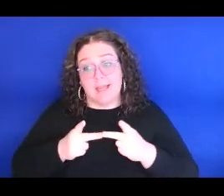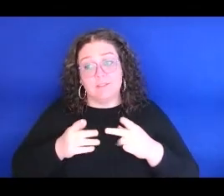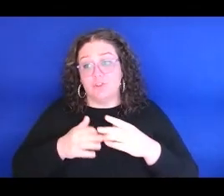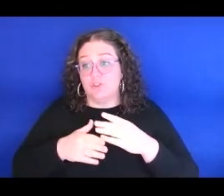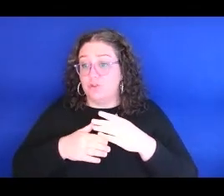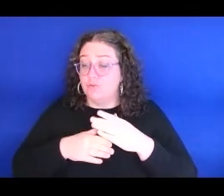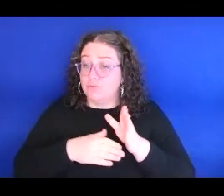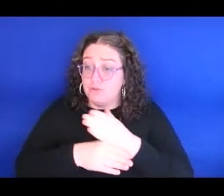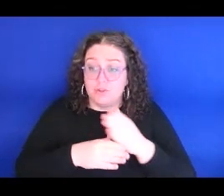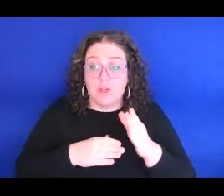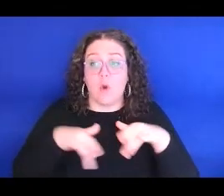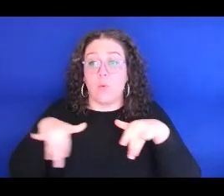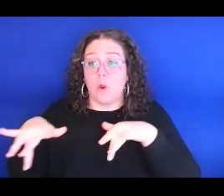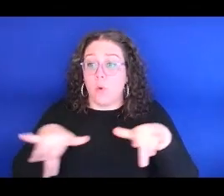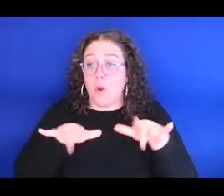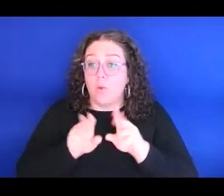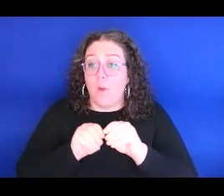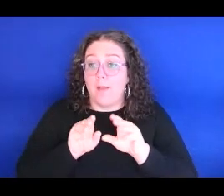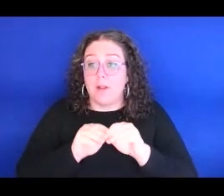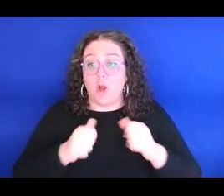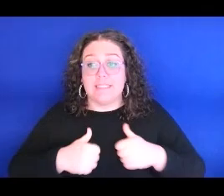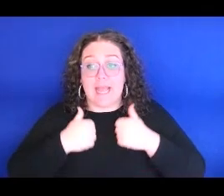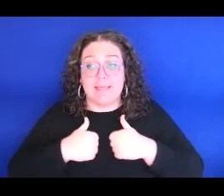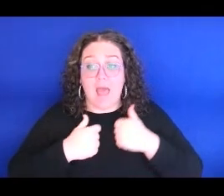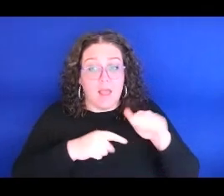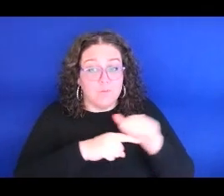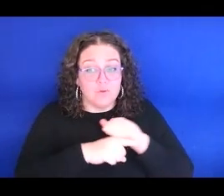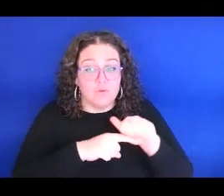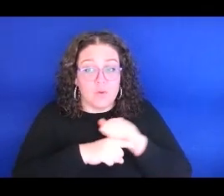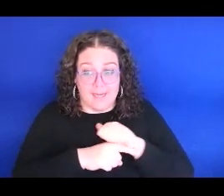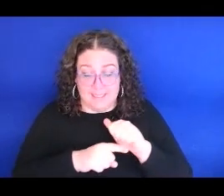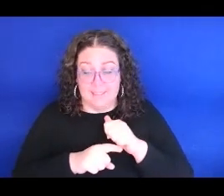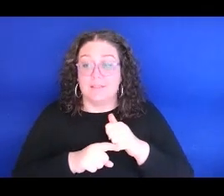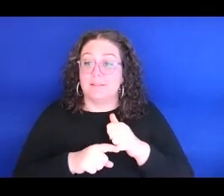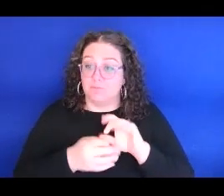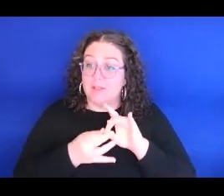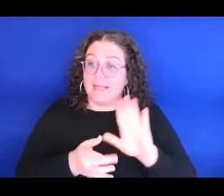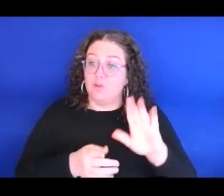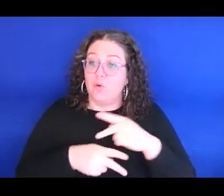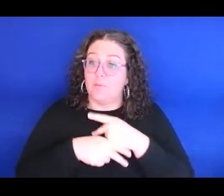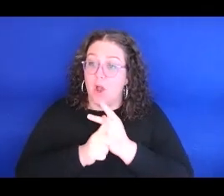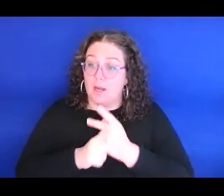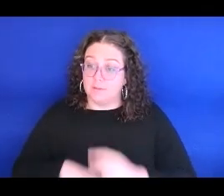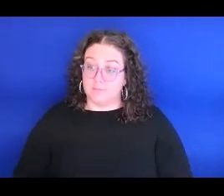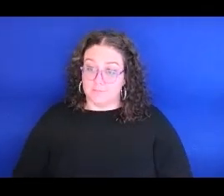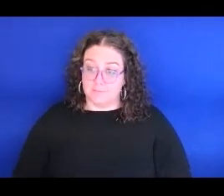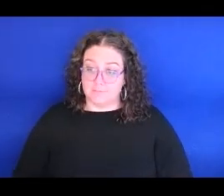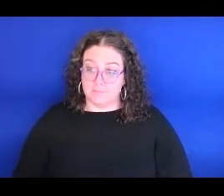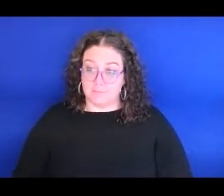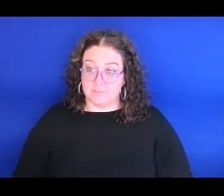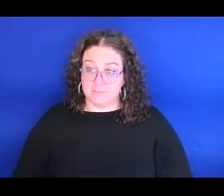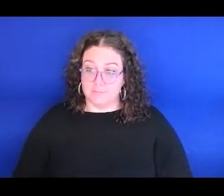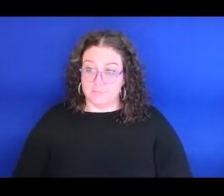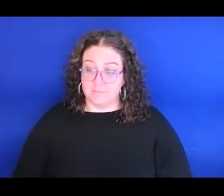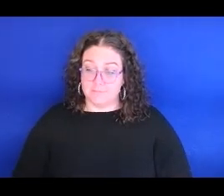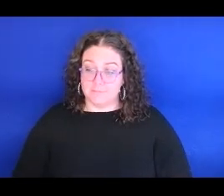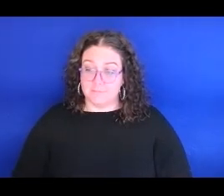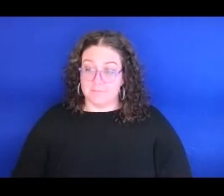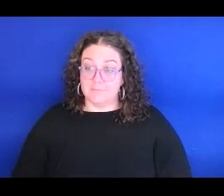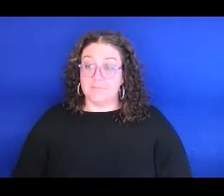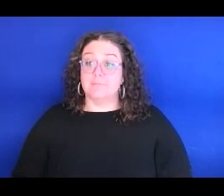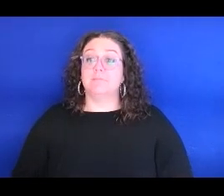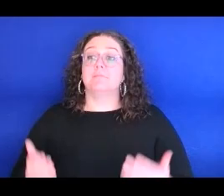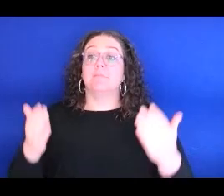or live trainings developed by your project. Next, let’s go to the Accessibility Resources